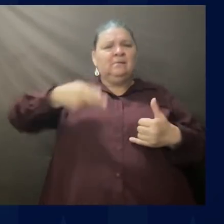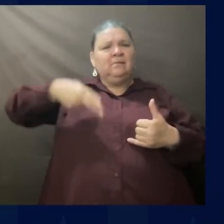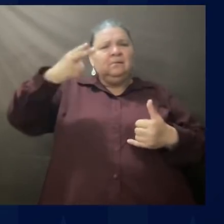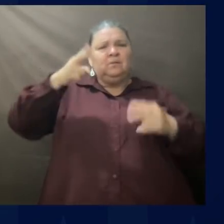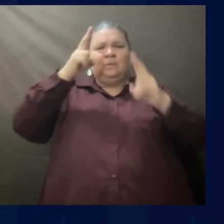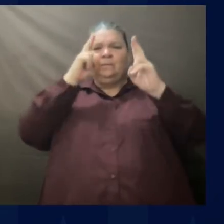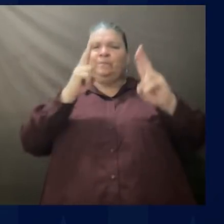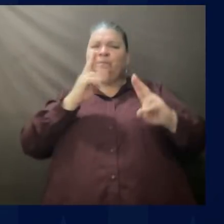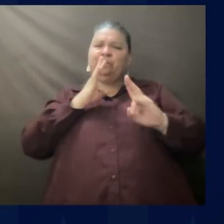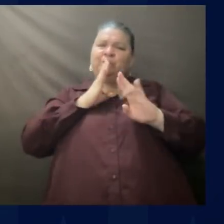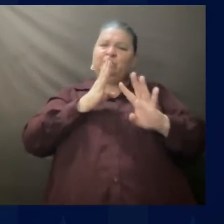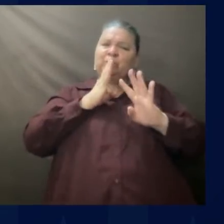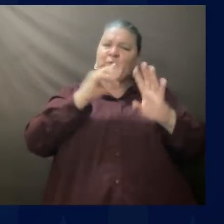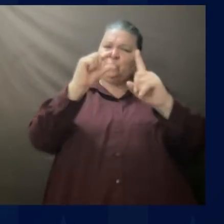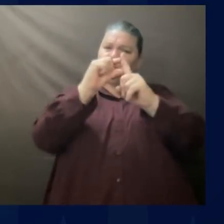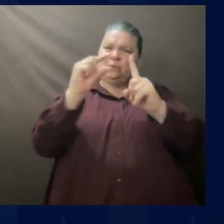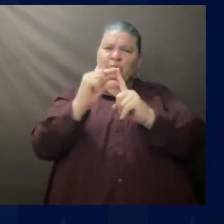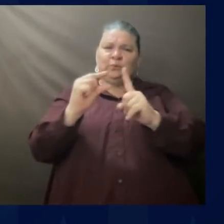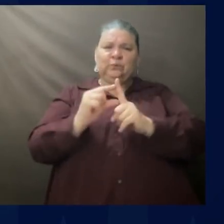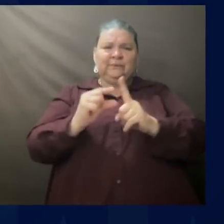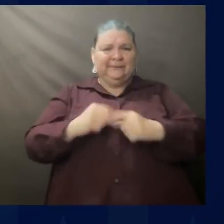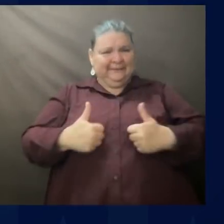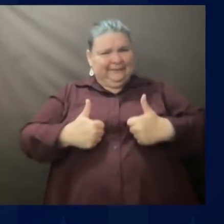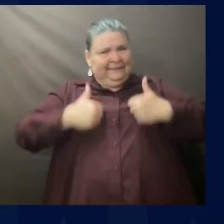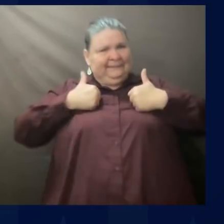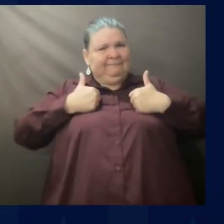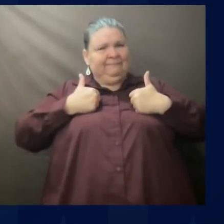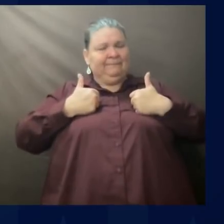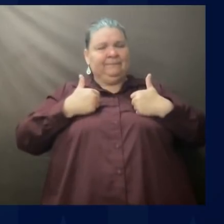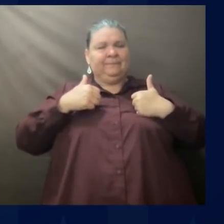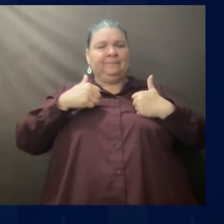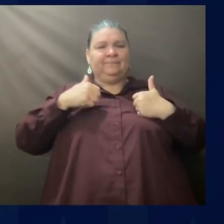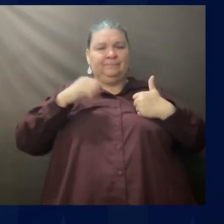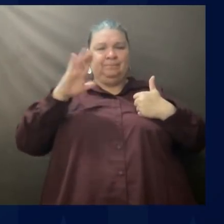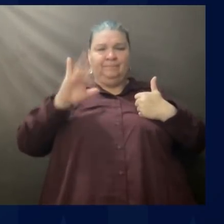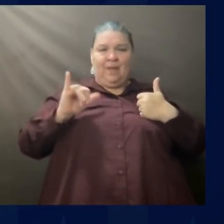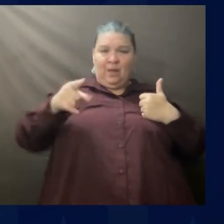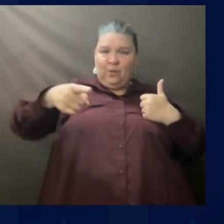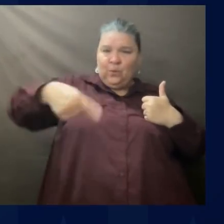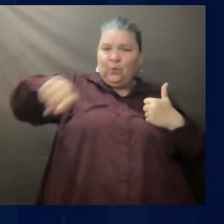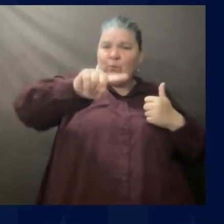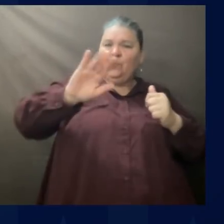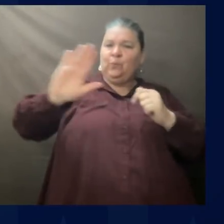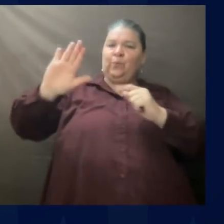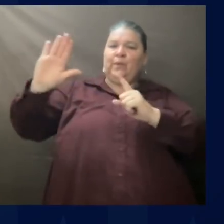So as we honor our fallen today, let us live by their dedication to democracy,